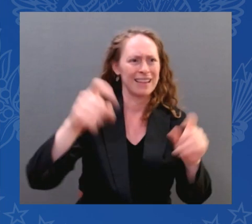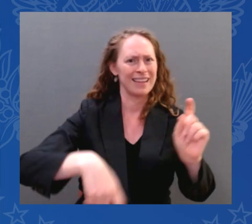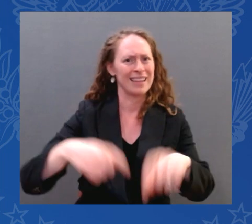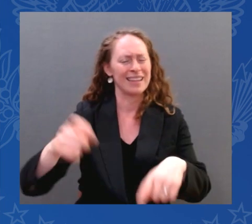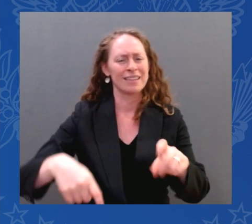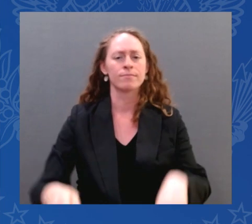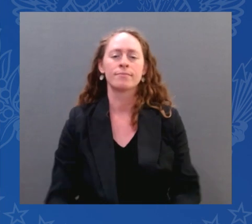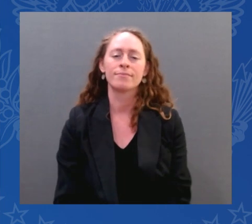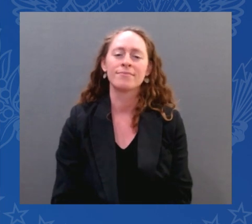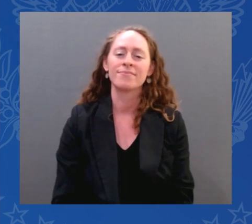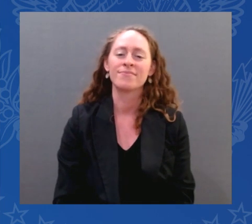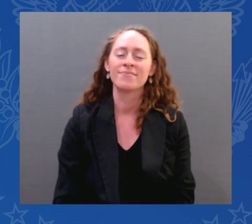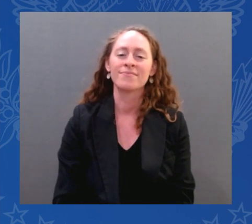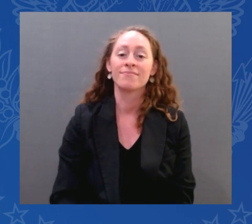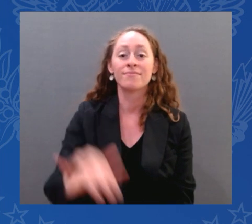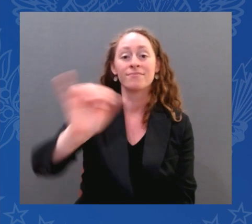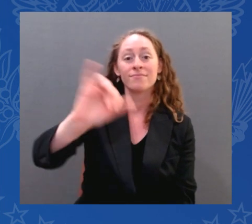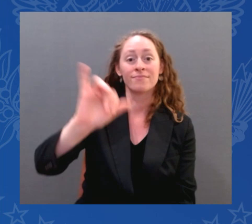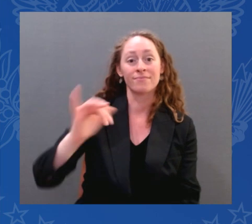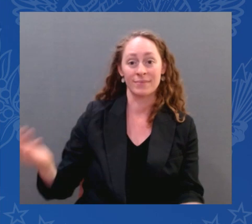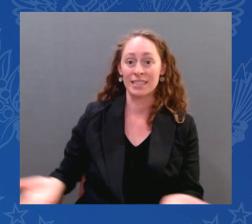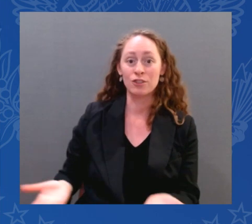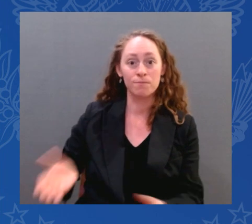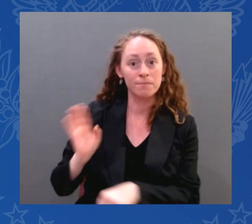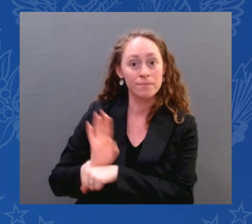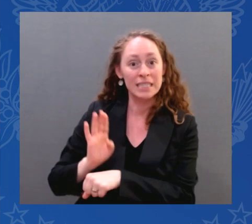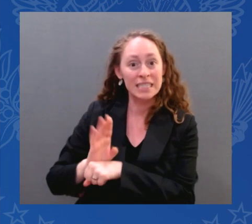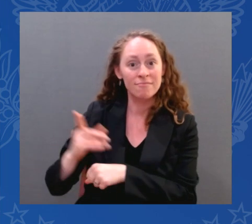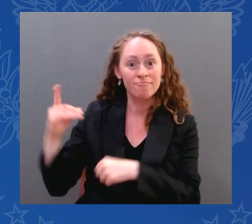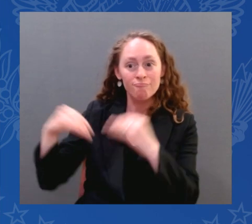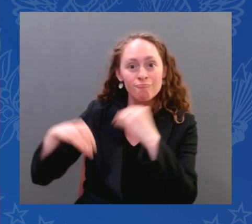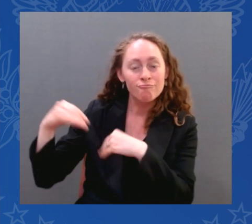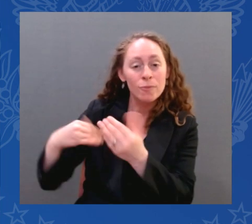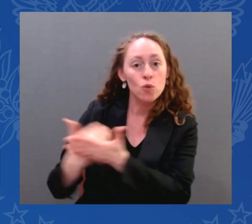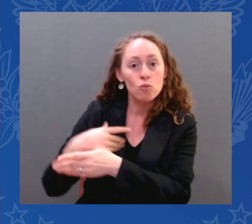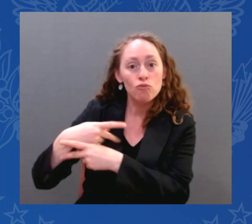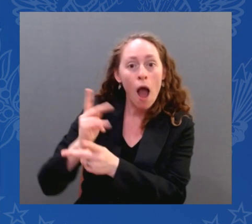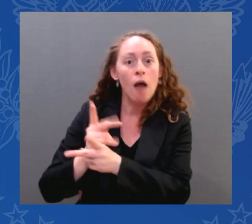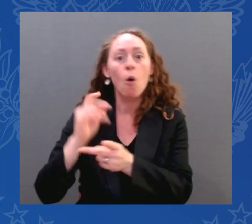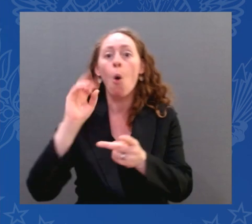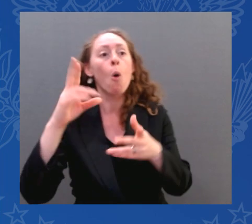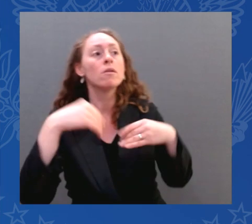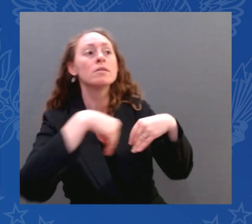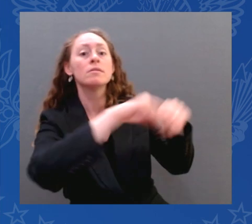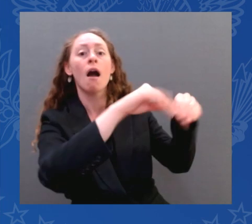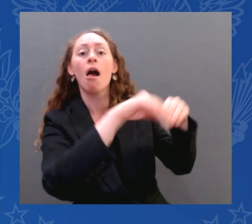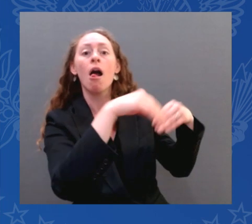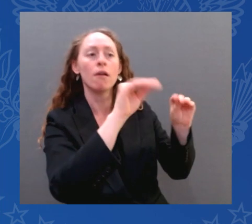and ensure that American farmers, ranchers and other exporters are treated fairly. And I want to thank the bipartisan members of Congress